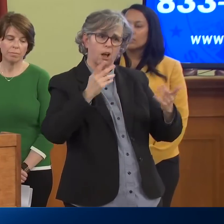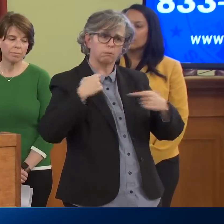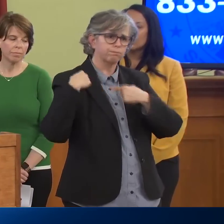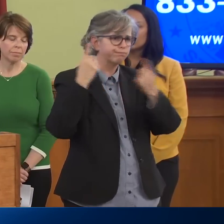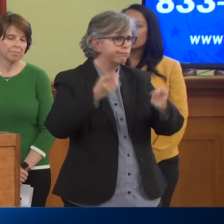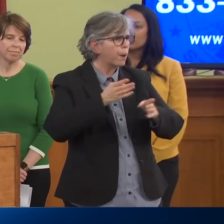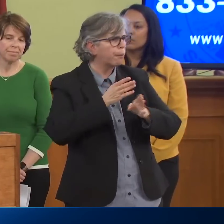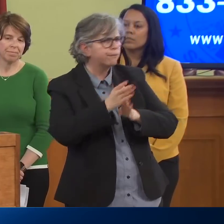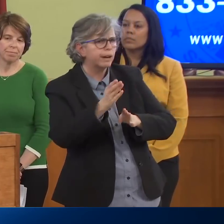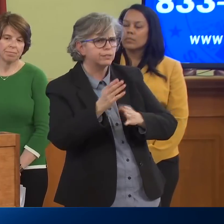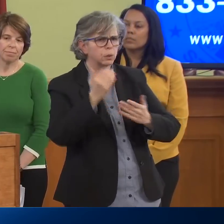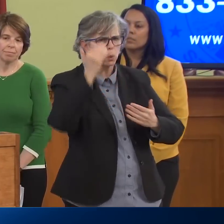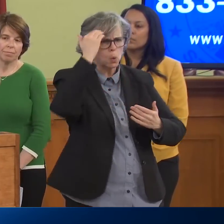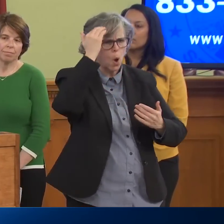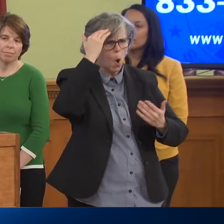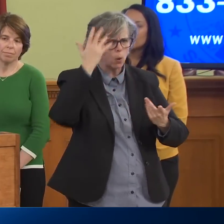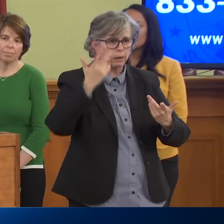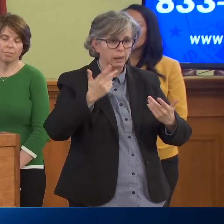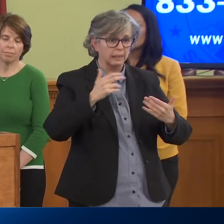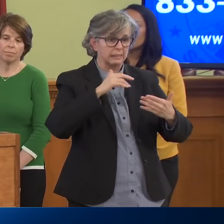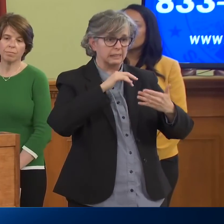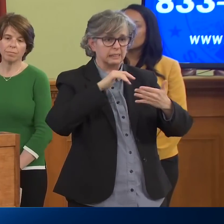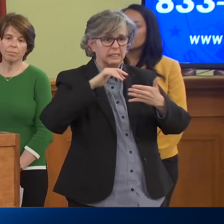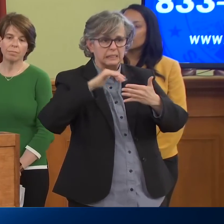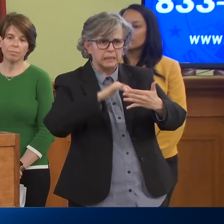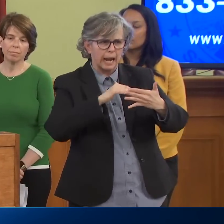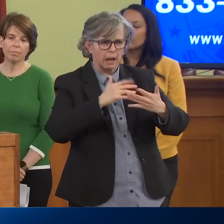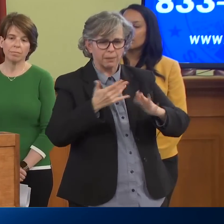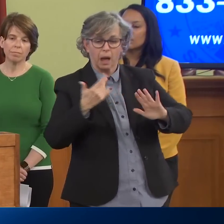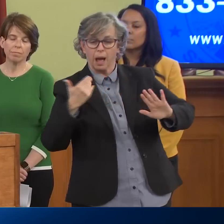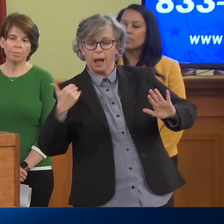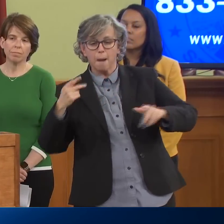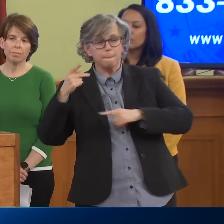UP IN A MOMENT AND WHAT WE KNOW